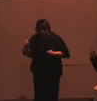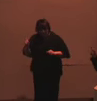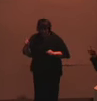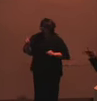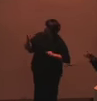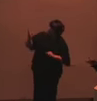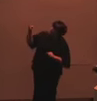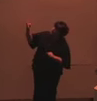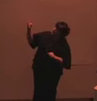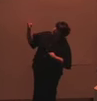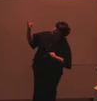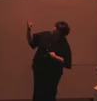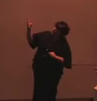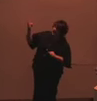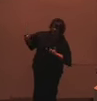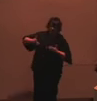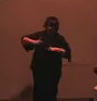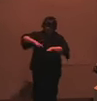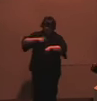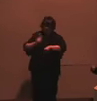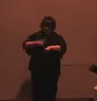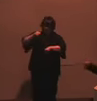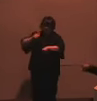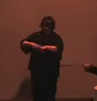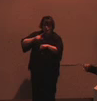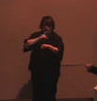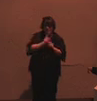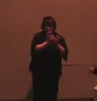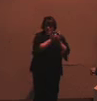In here, the time is flowing.